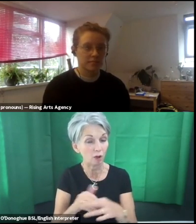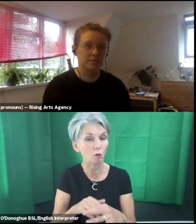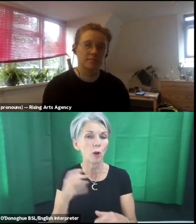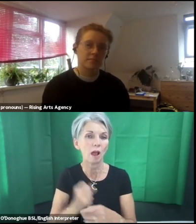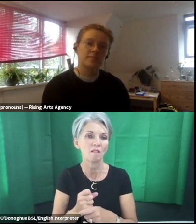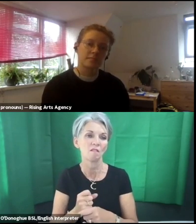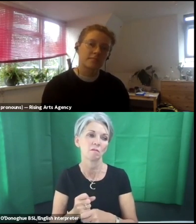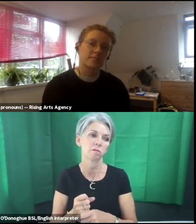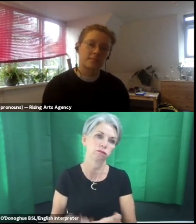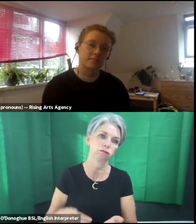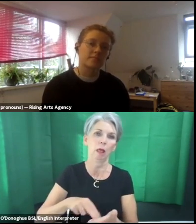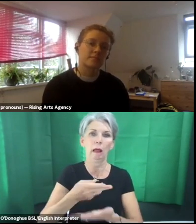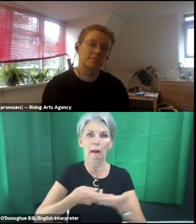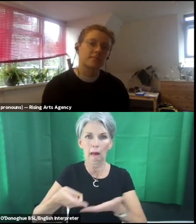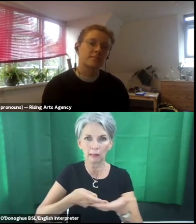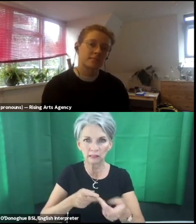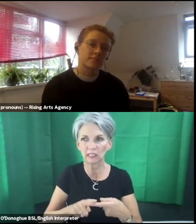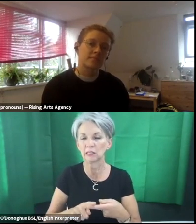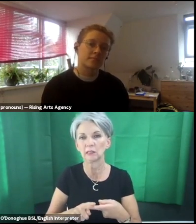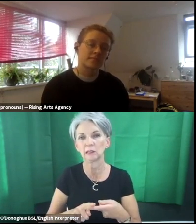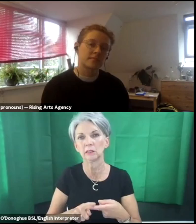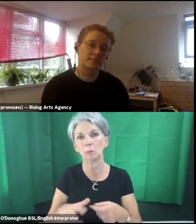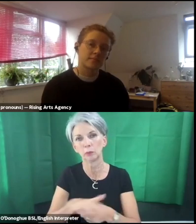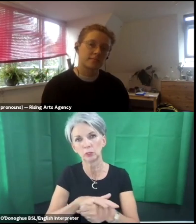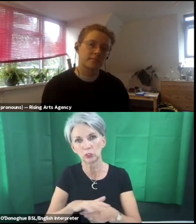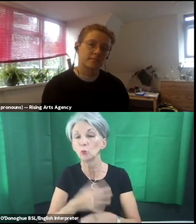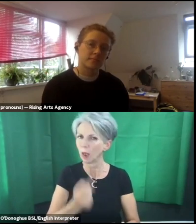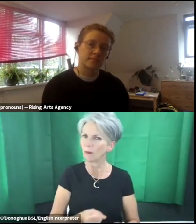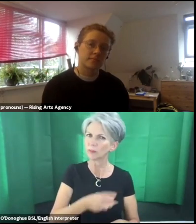So ACORN's got staff members, but really the staff's job is to do the